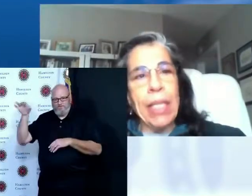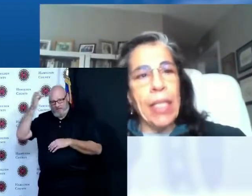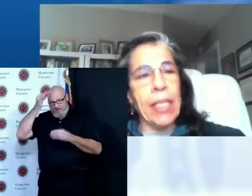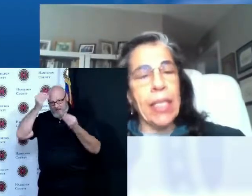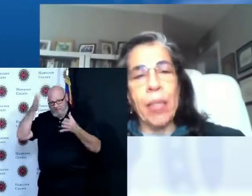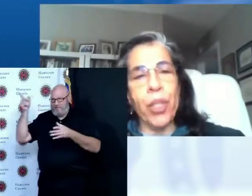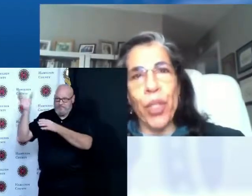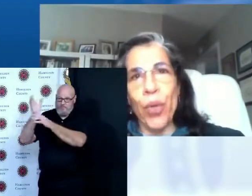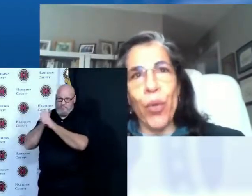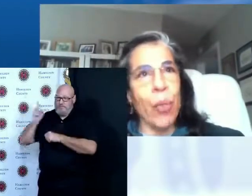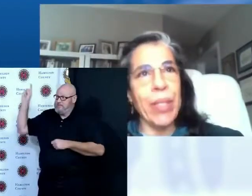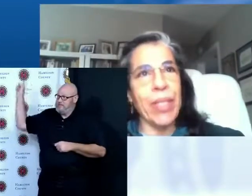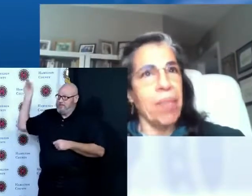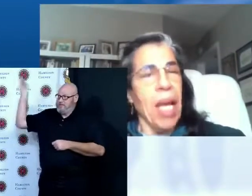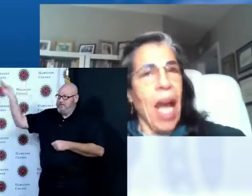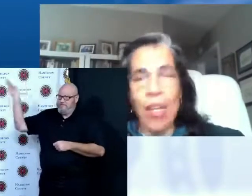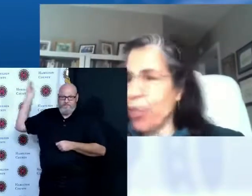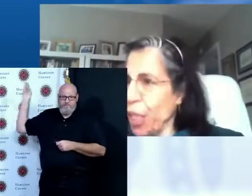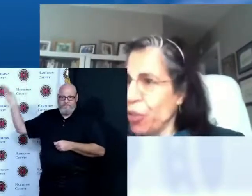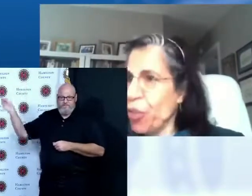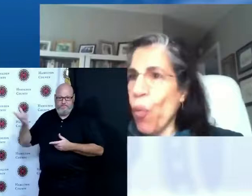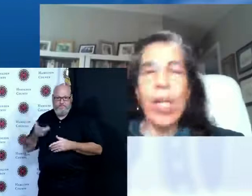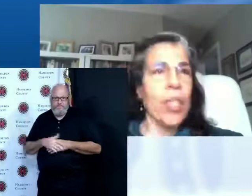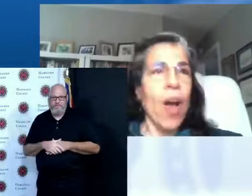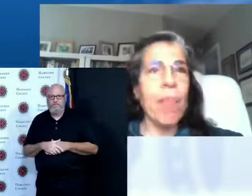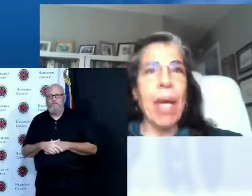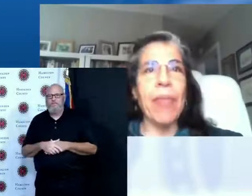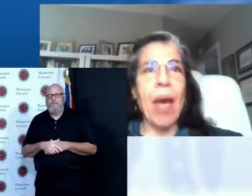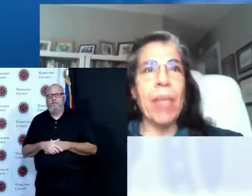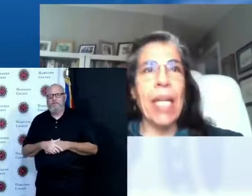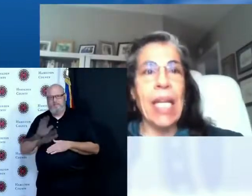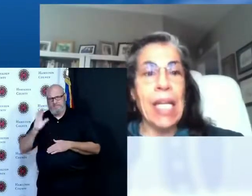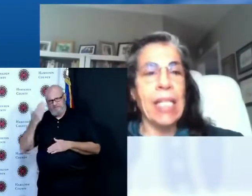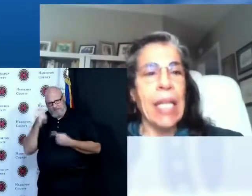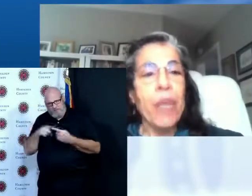mean did it seem to you there was I understand you don't want to talk about that but it is an